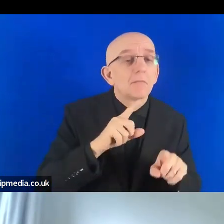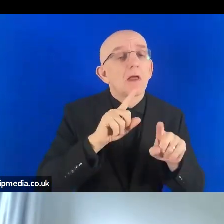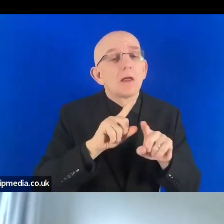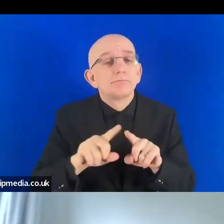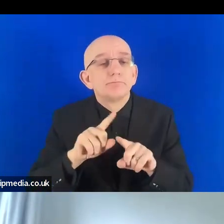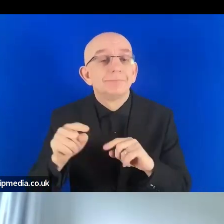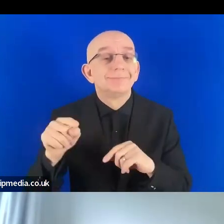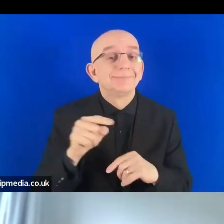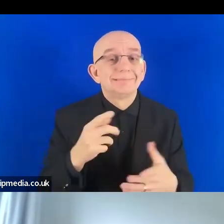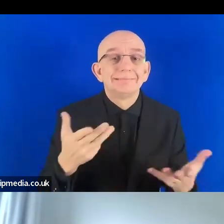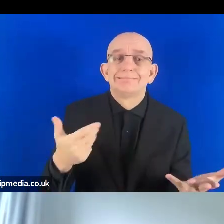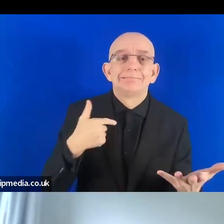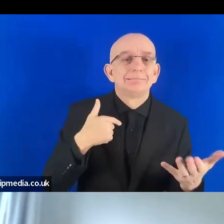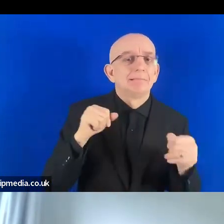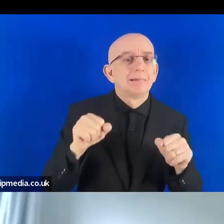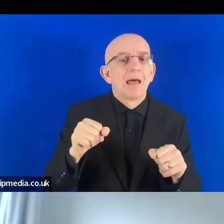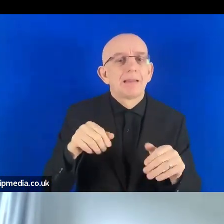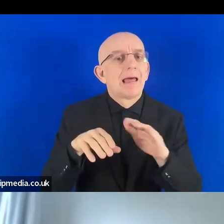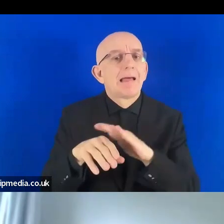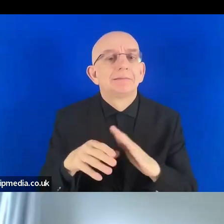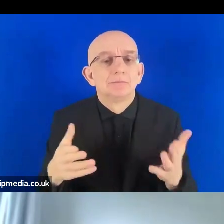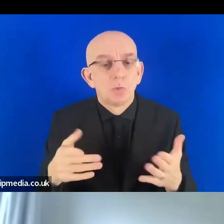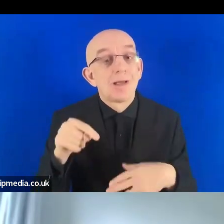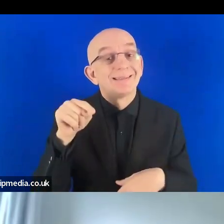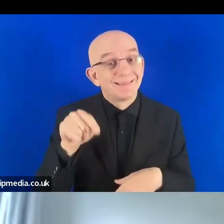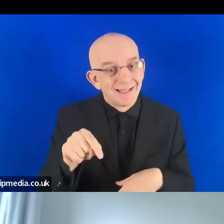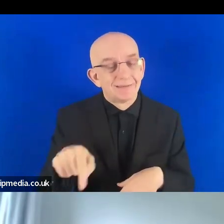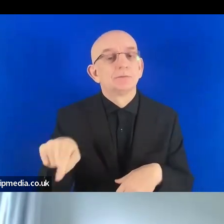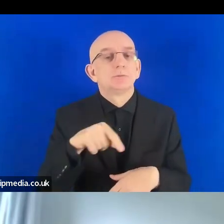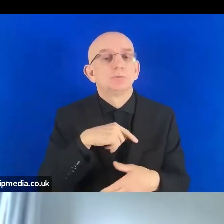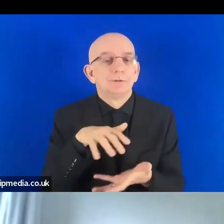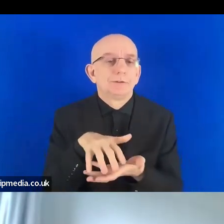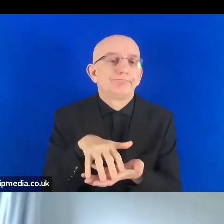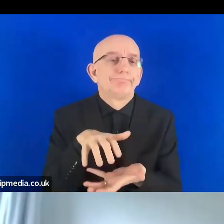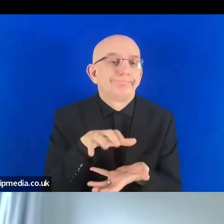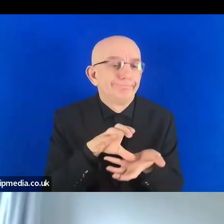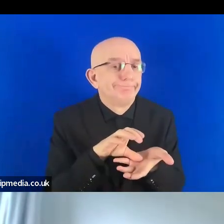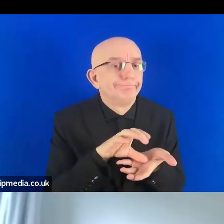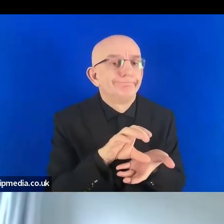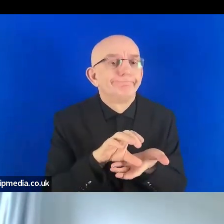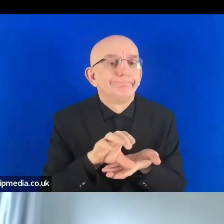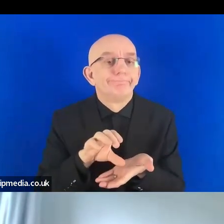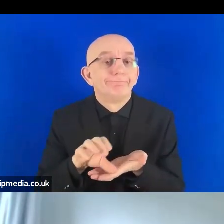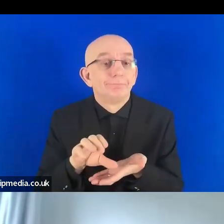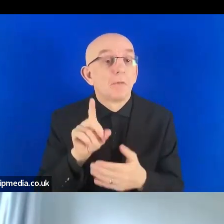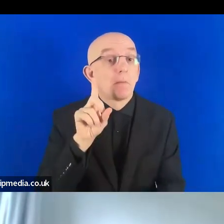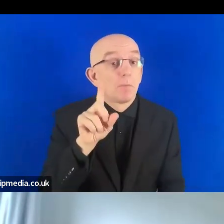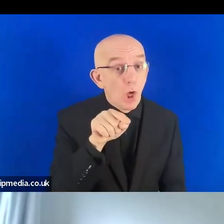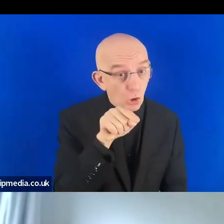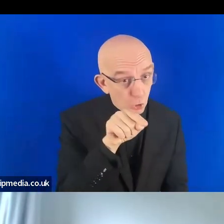But if you are not an access fund recipient, please do not come with your receipts because we are not able to reimburse it, even though we would have really loved it.